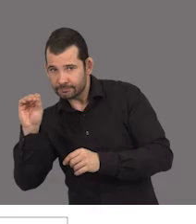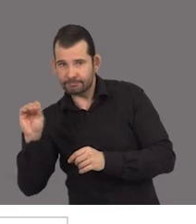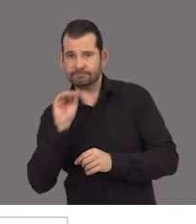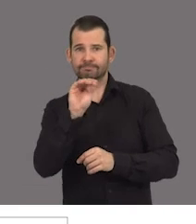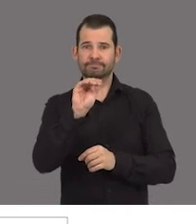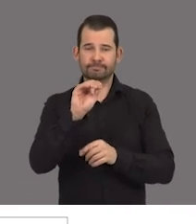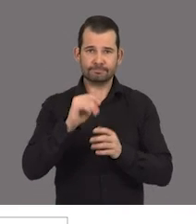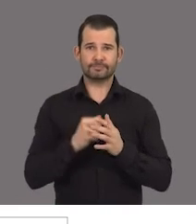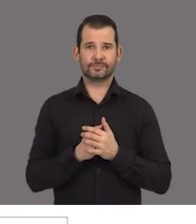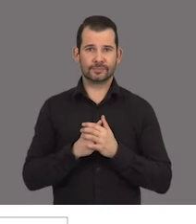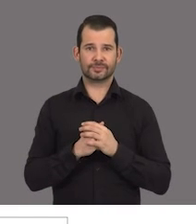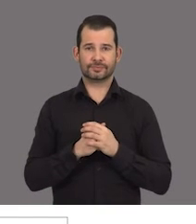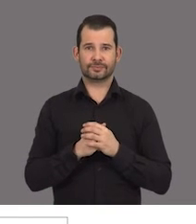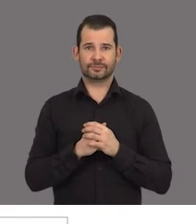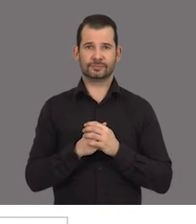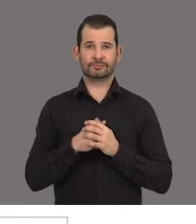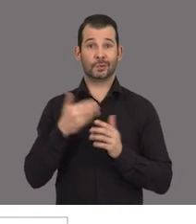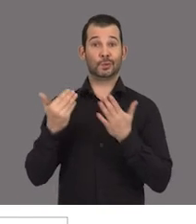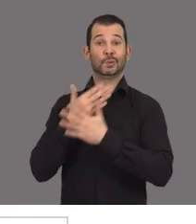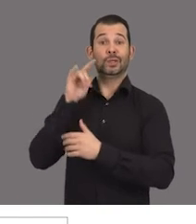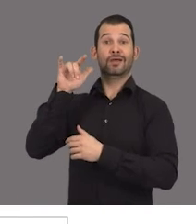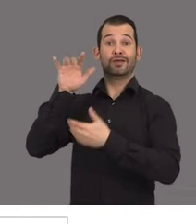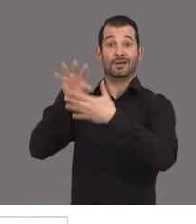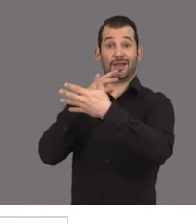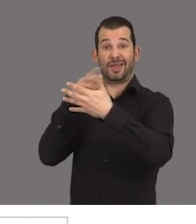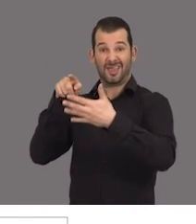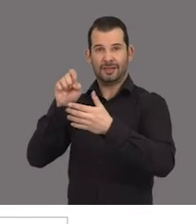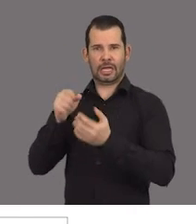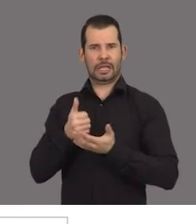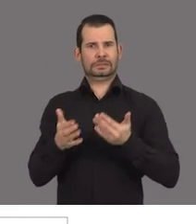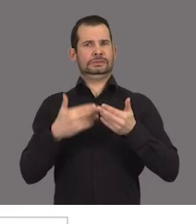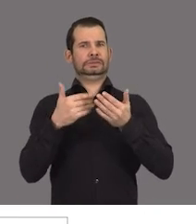The new airfare tables can easily help you determine the lowest